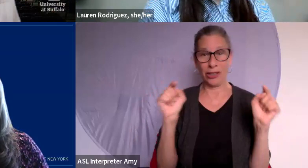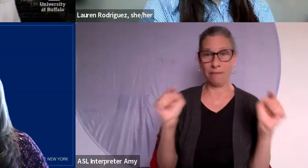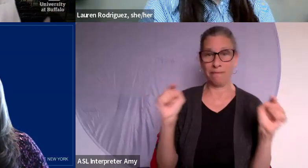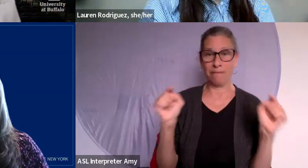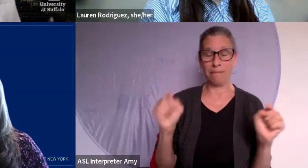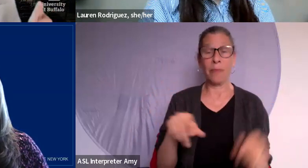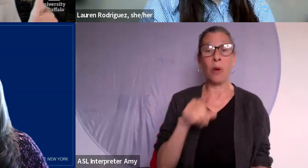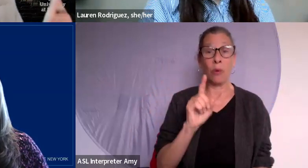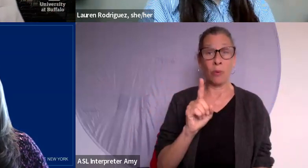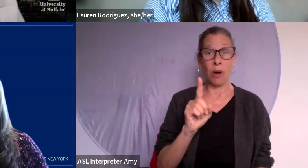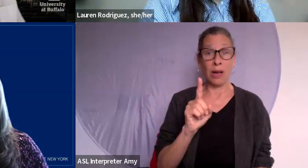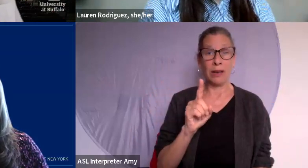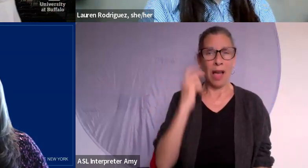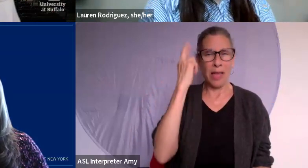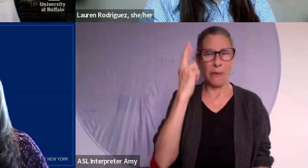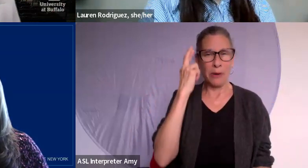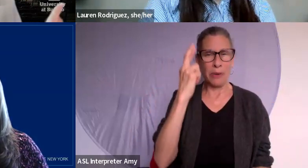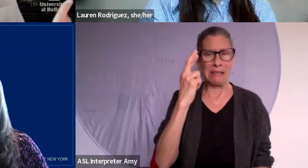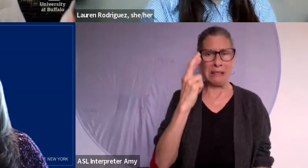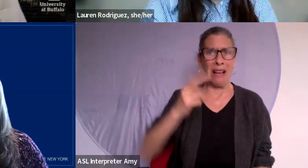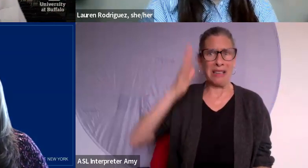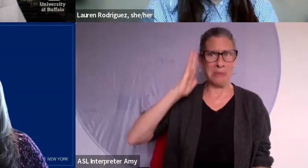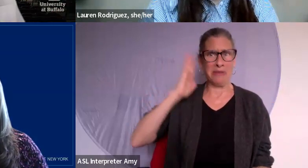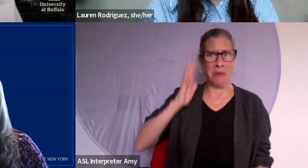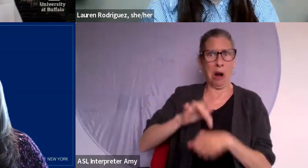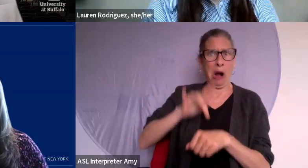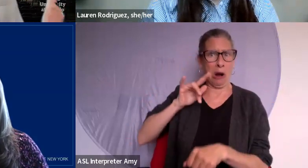of the things that we realized fairly early on is that the